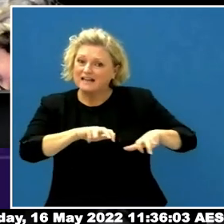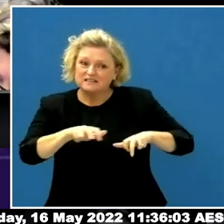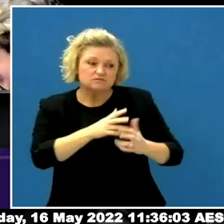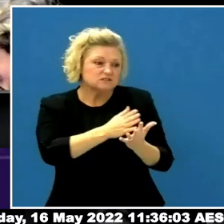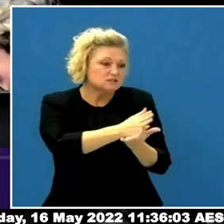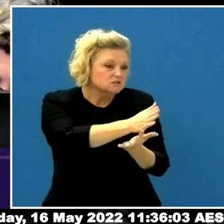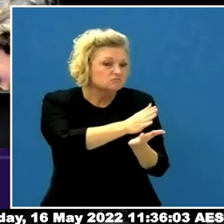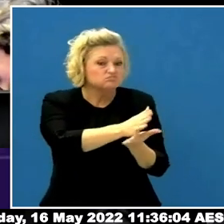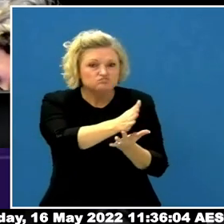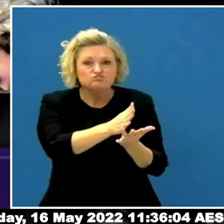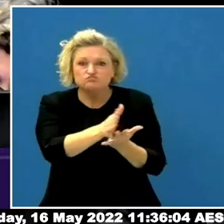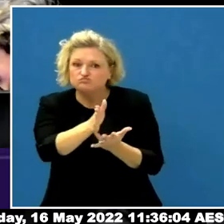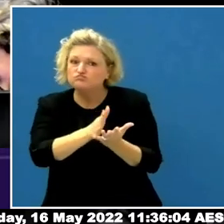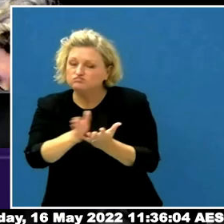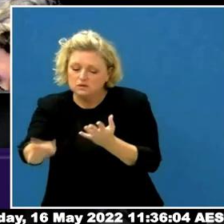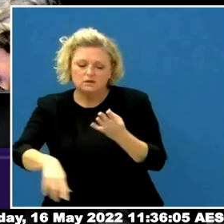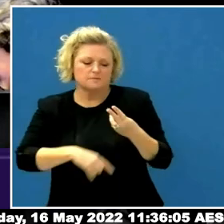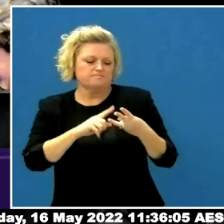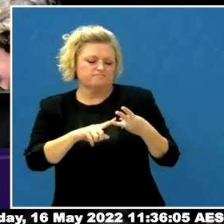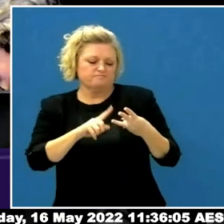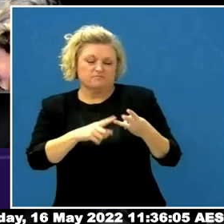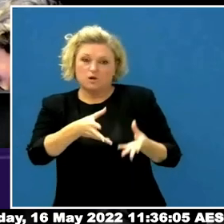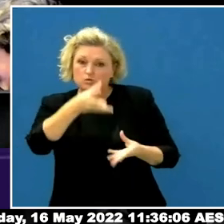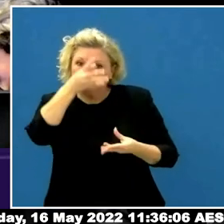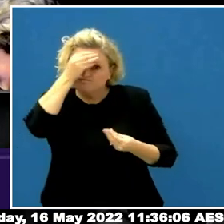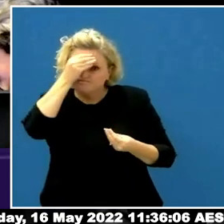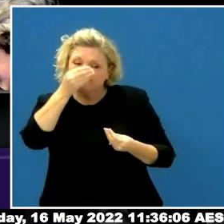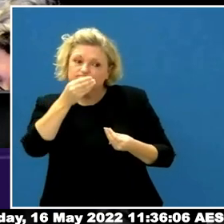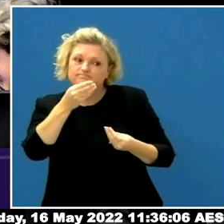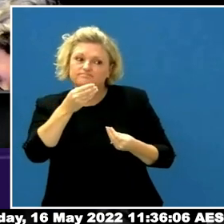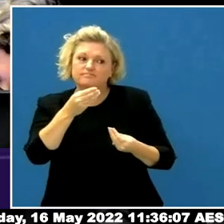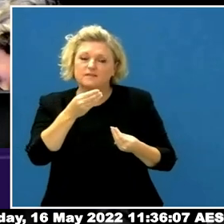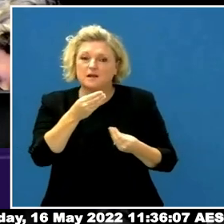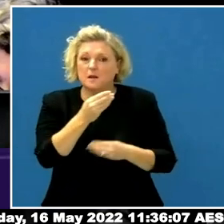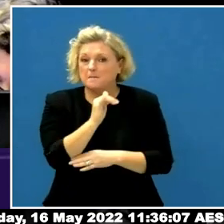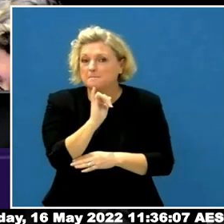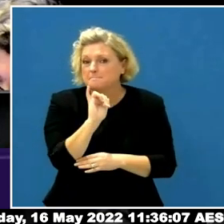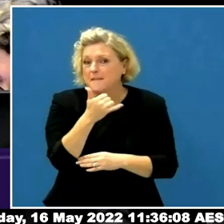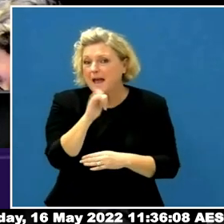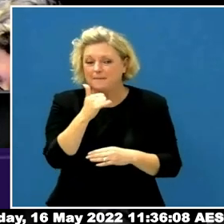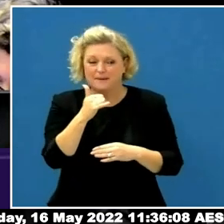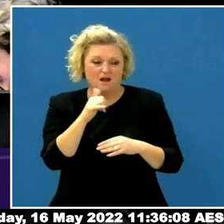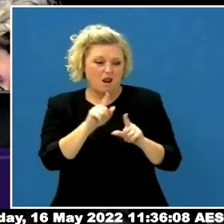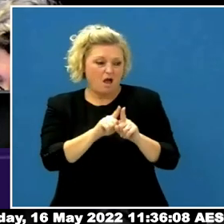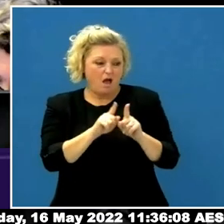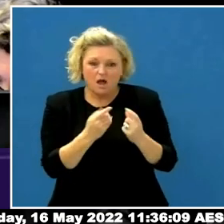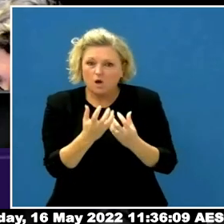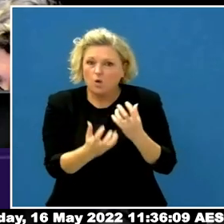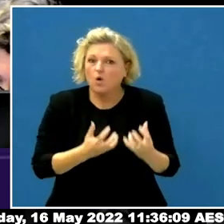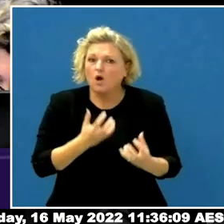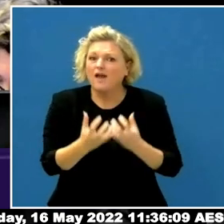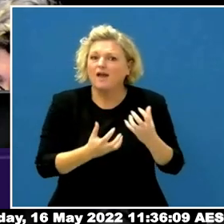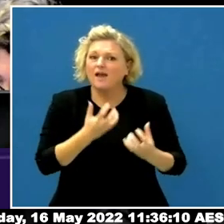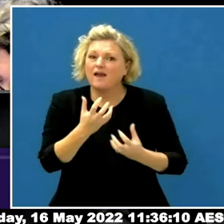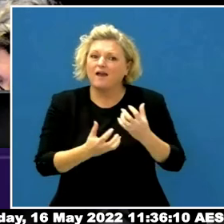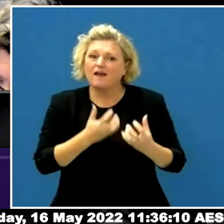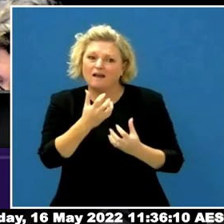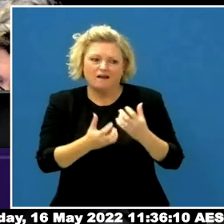Learn just simple things, like maybe to use an air fryer or to cook or - mainly